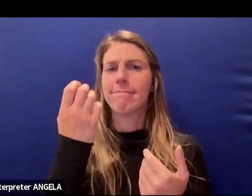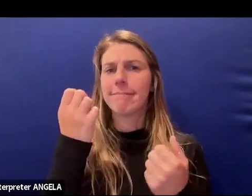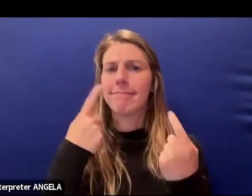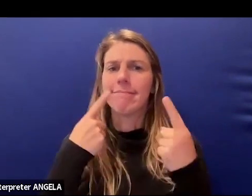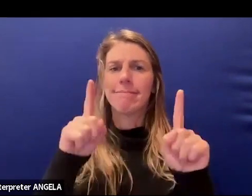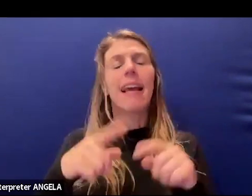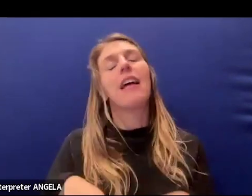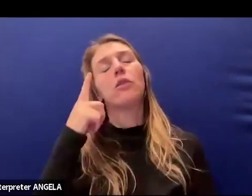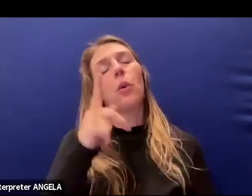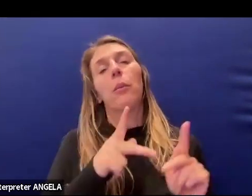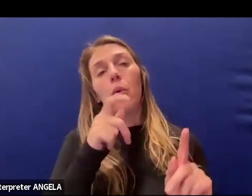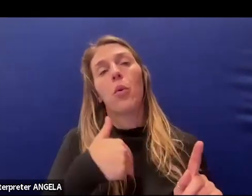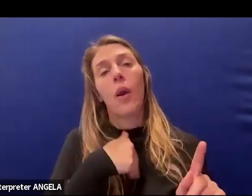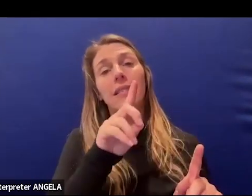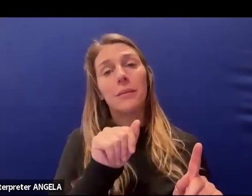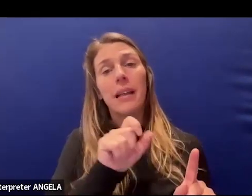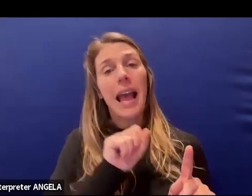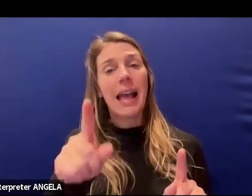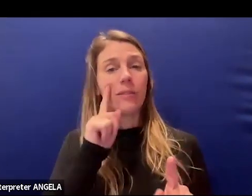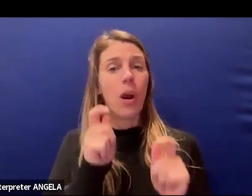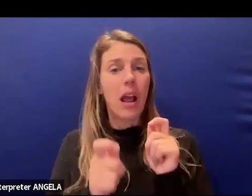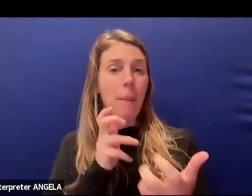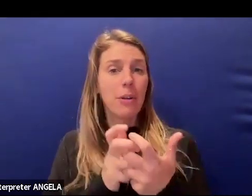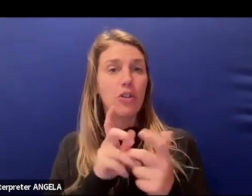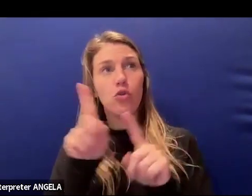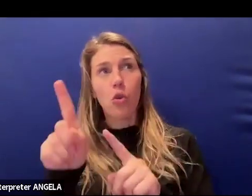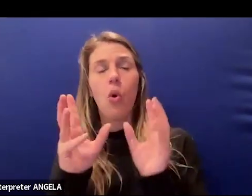in my community that have disabilities, asking about accommodations when they attend a conference,